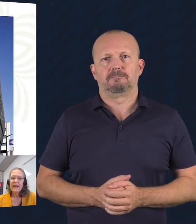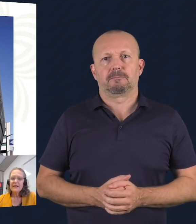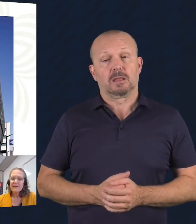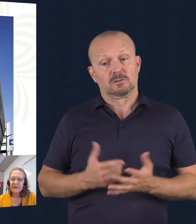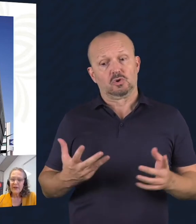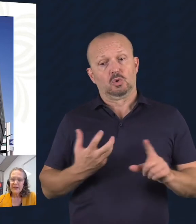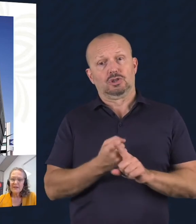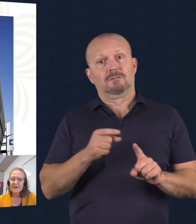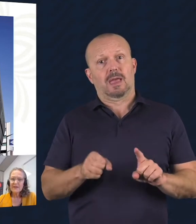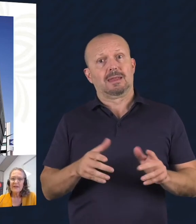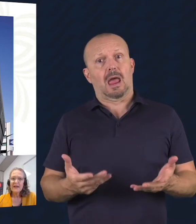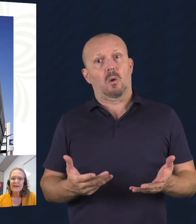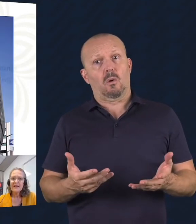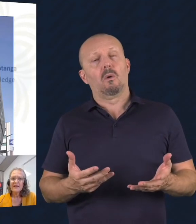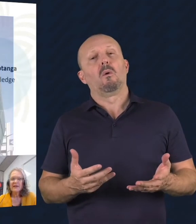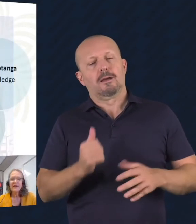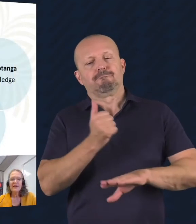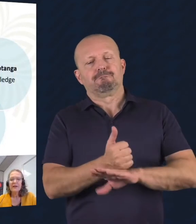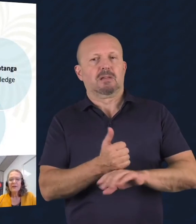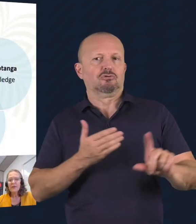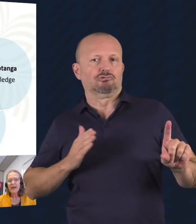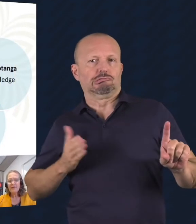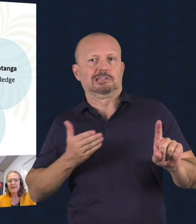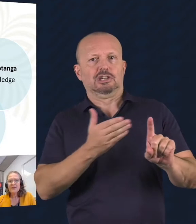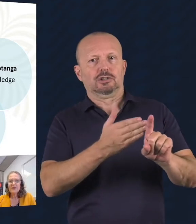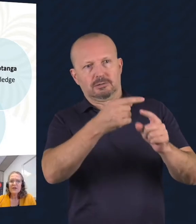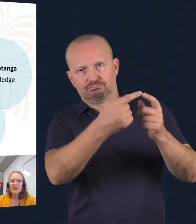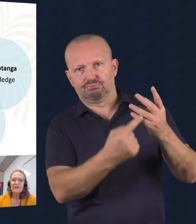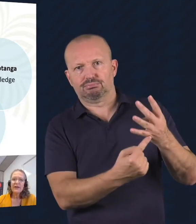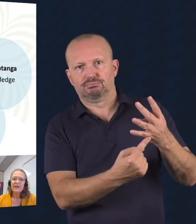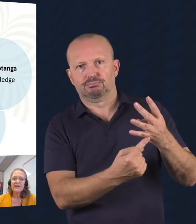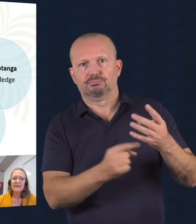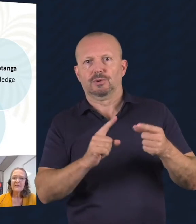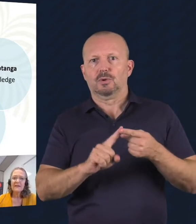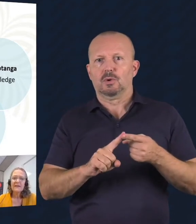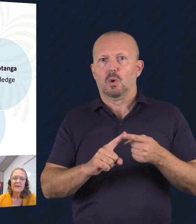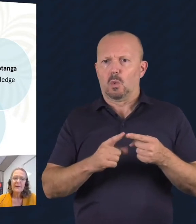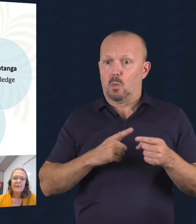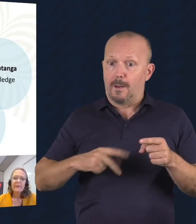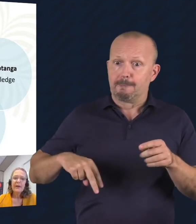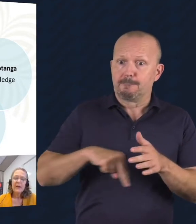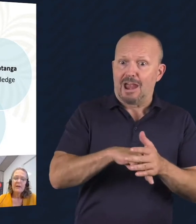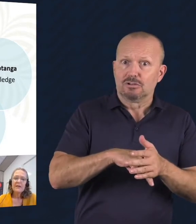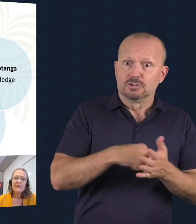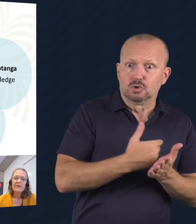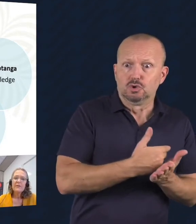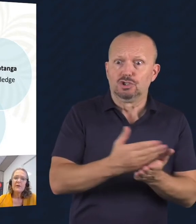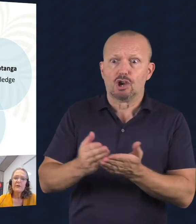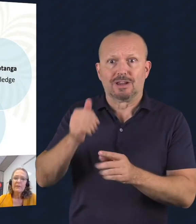And to give effect to that (AUDIO DROPS), we have our strategic directions. We're committed to removing barriers,